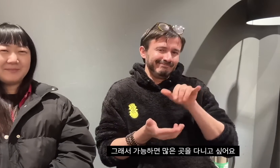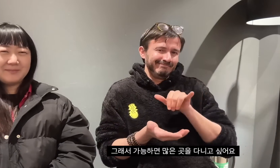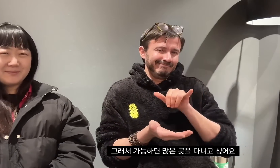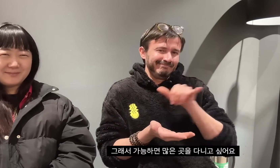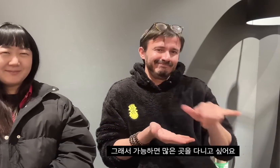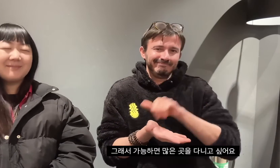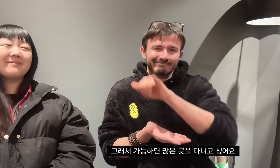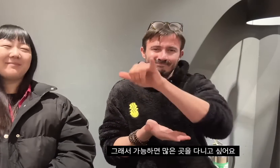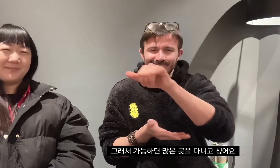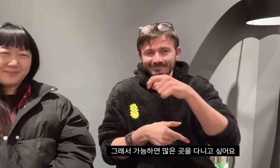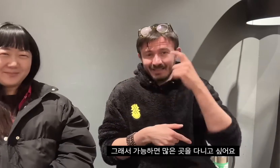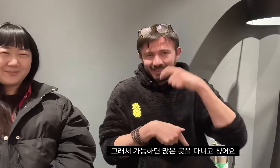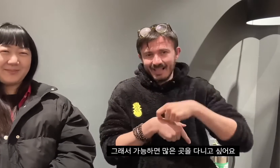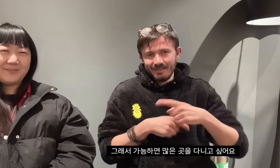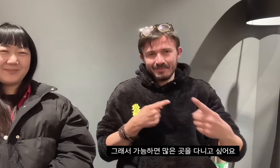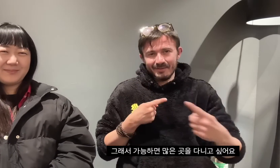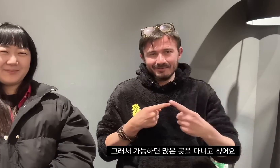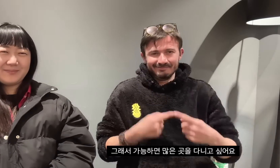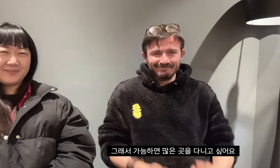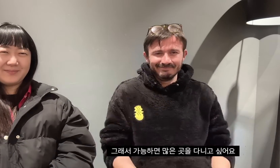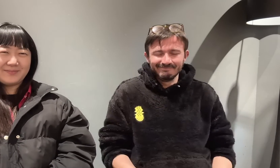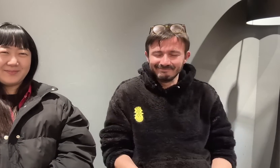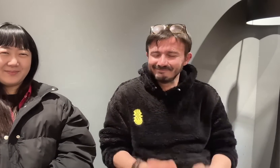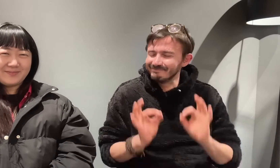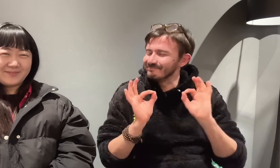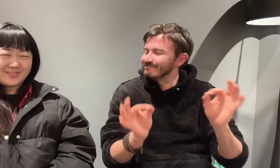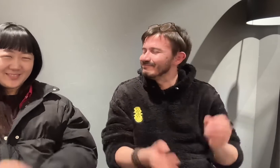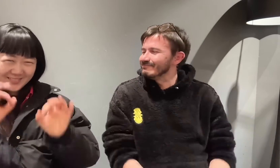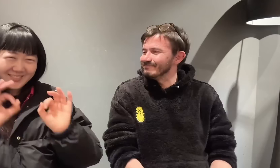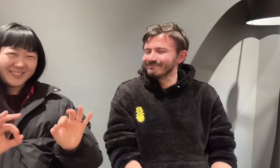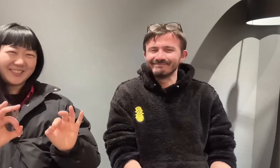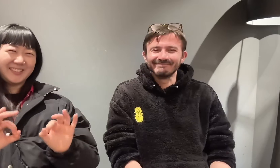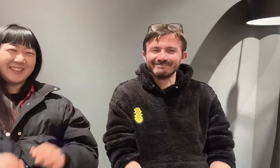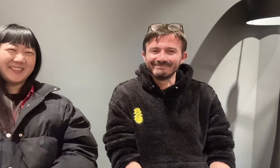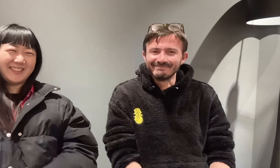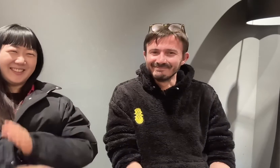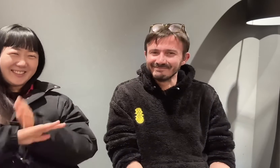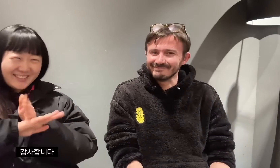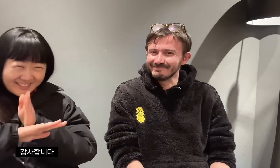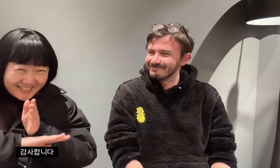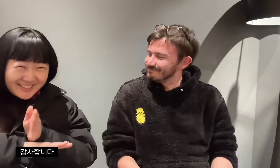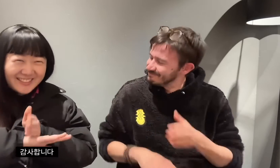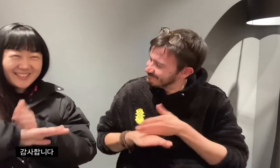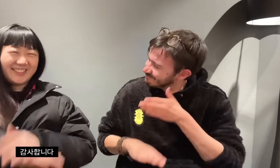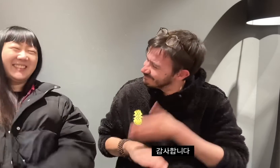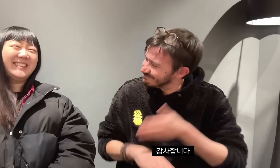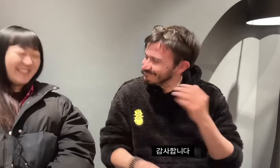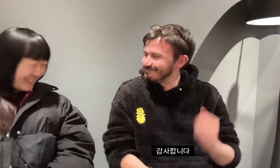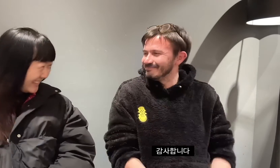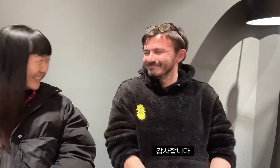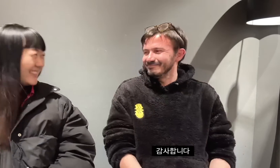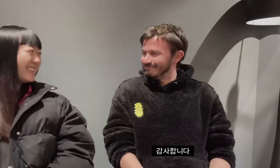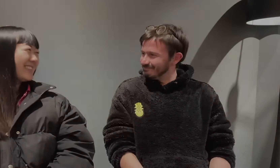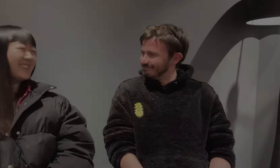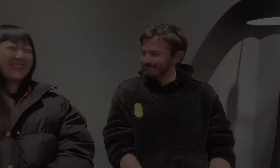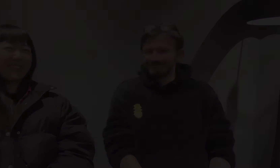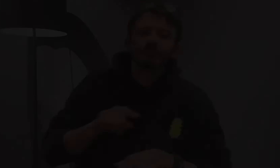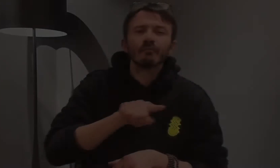fast travel. The interview is over. Thank you.